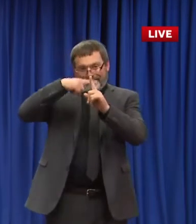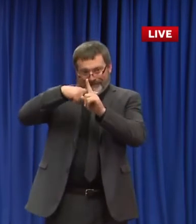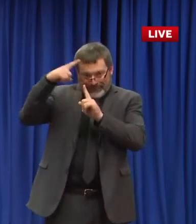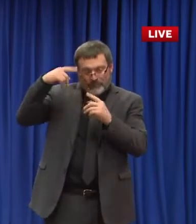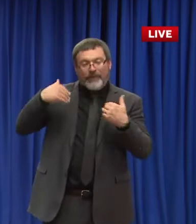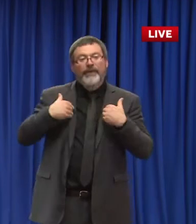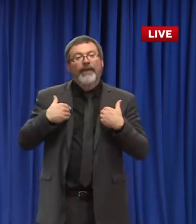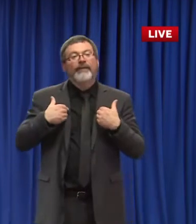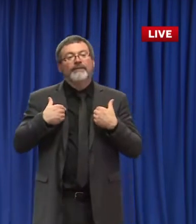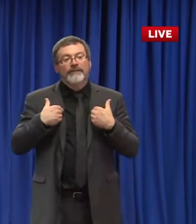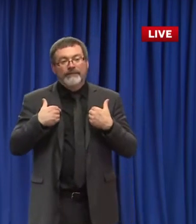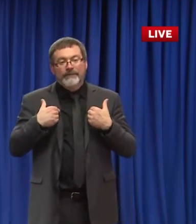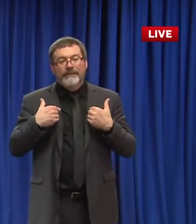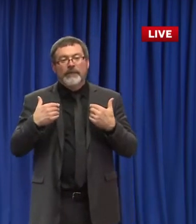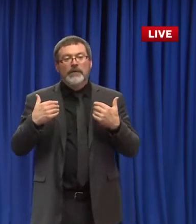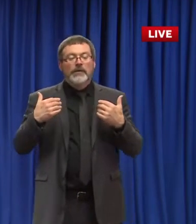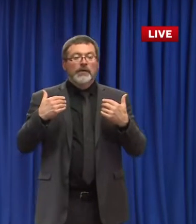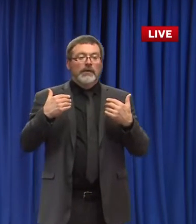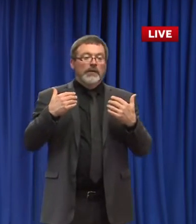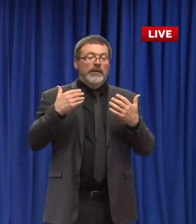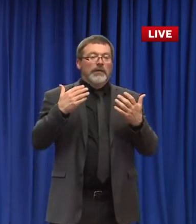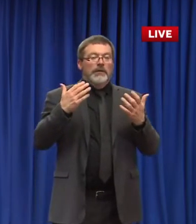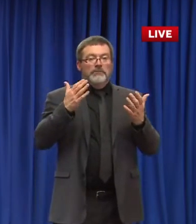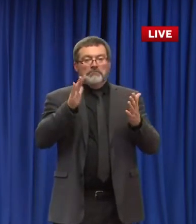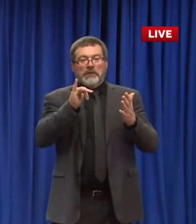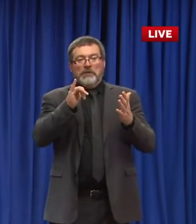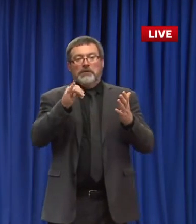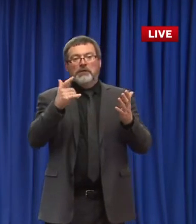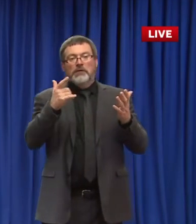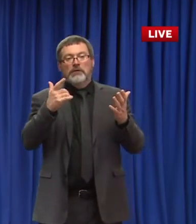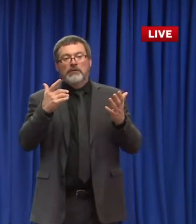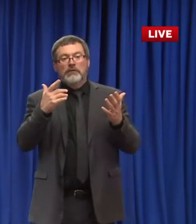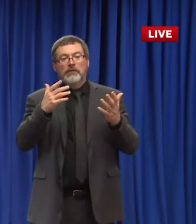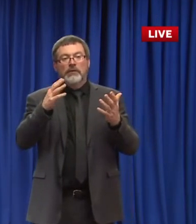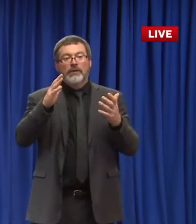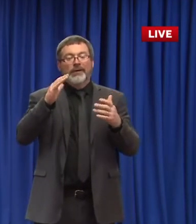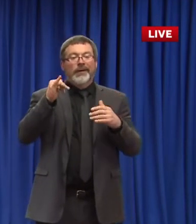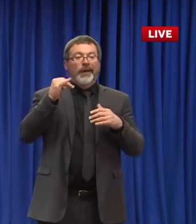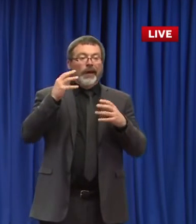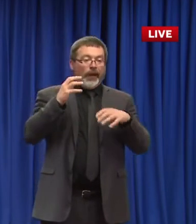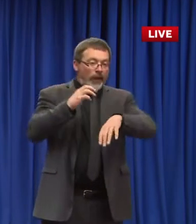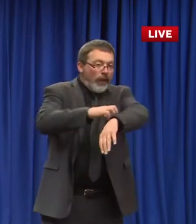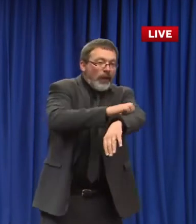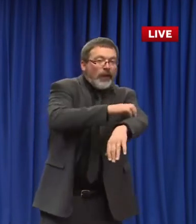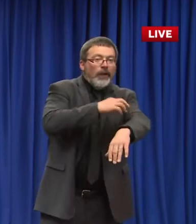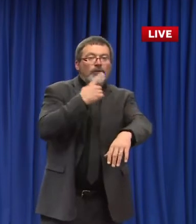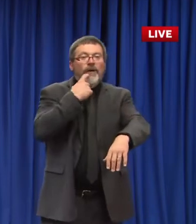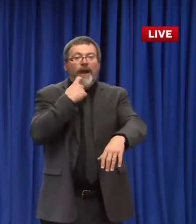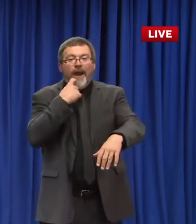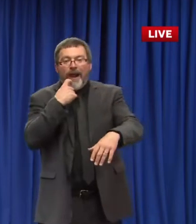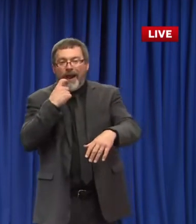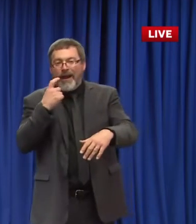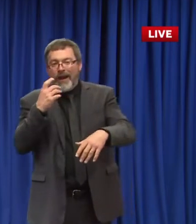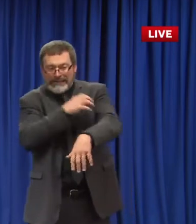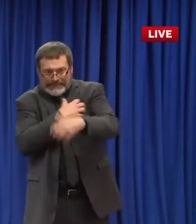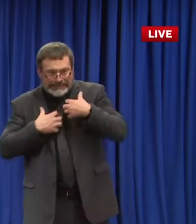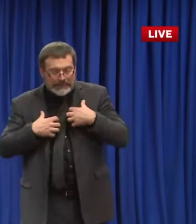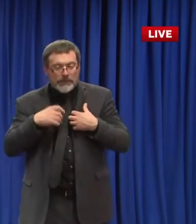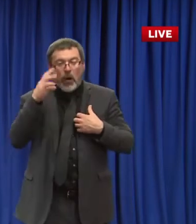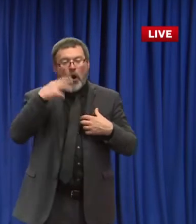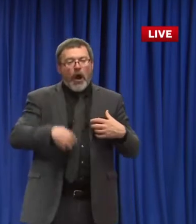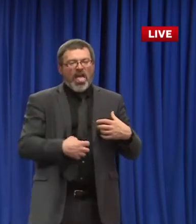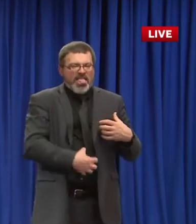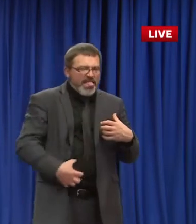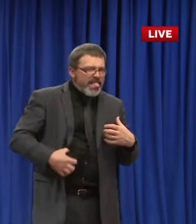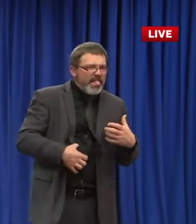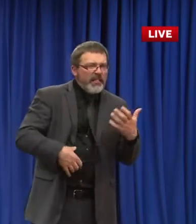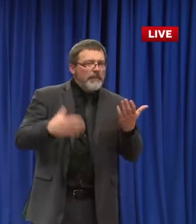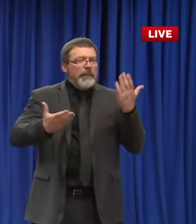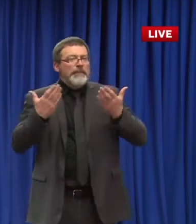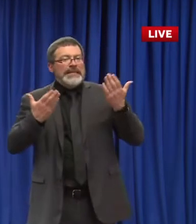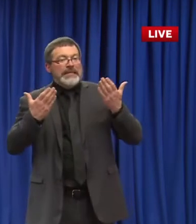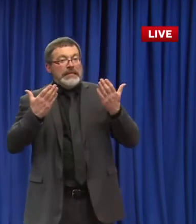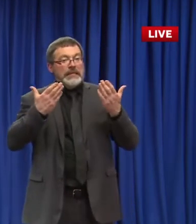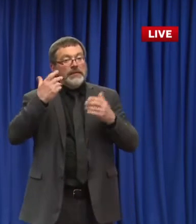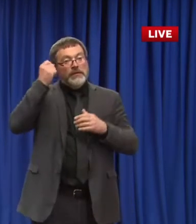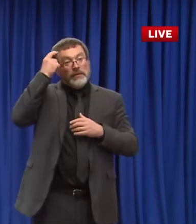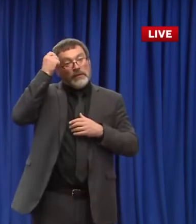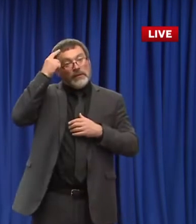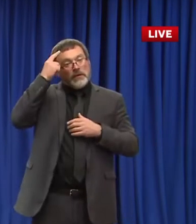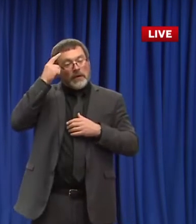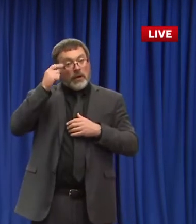SO I BELIEVE MOST PEOPLE HAVE PRESENTED WITH FEVER AND THEN THE OTHER SYMPTOMS HAVE HAVE VARIED IT CAN PRESENT WITH YOU KNOW SKIN RASHES IT CAN PRESENT WITH GASTROINTESTINAL SYMPTOMS.